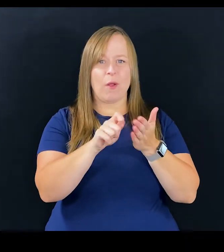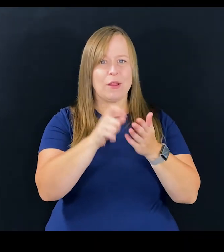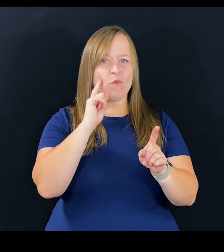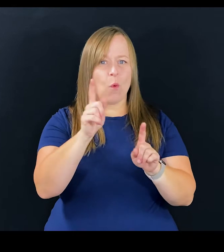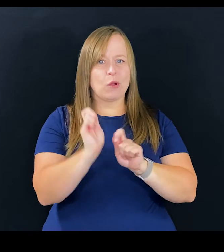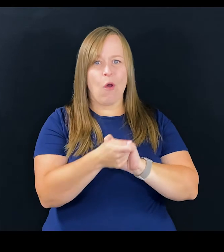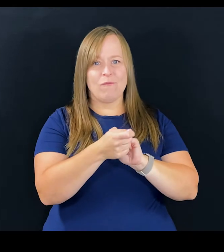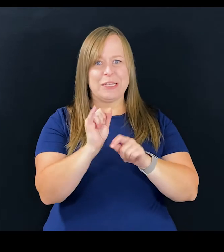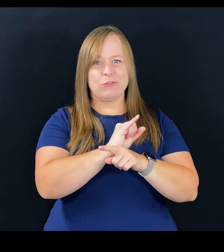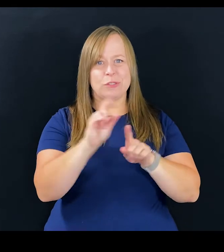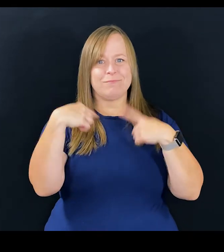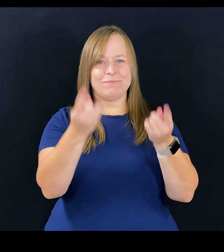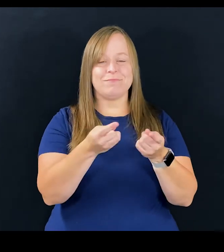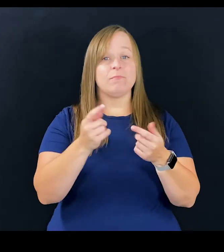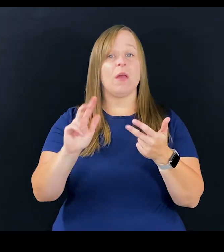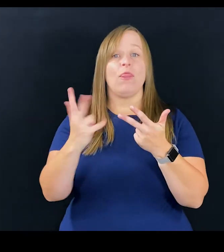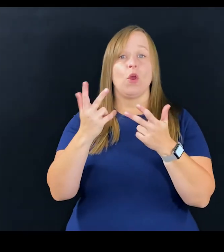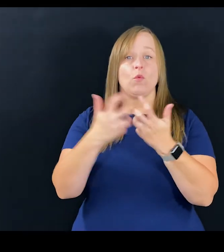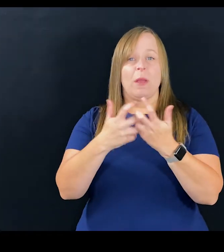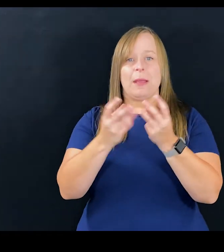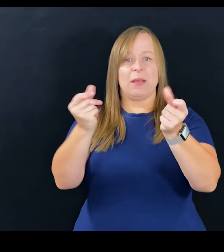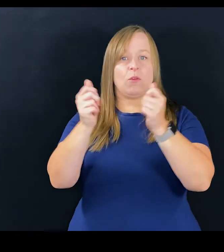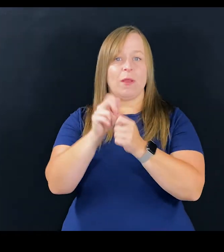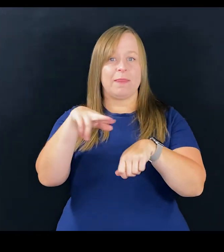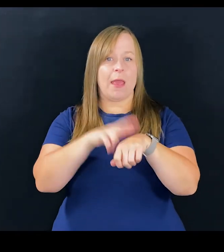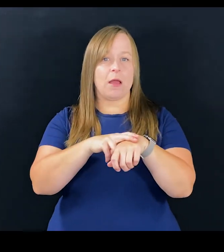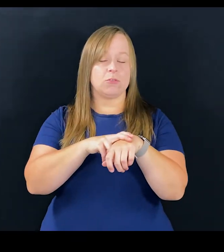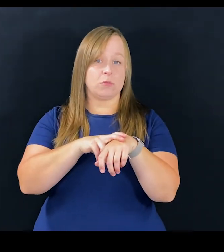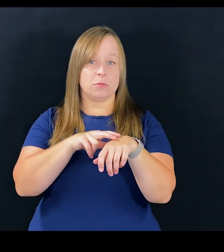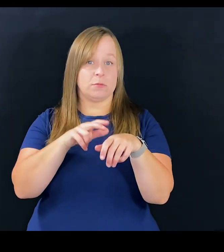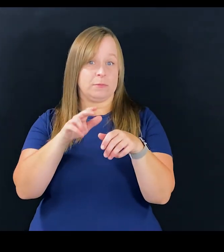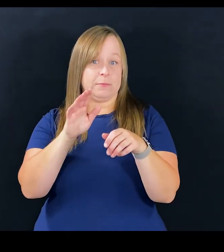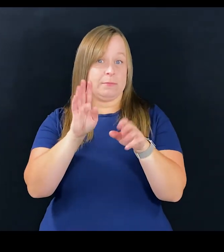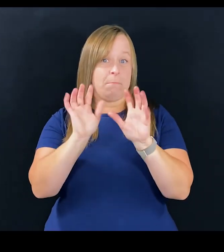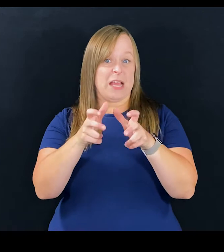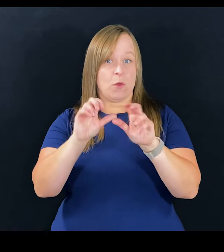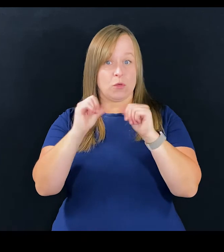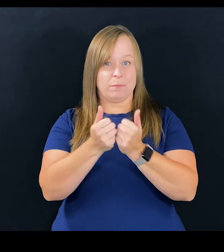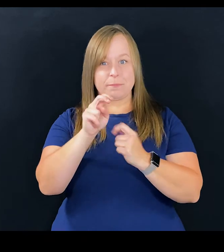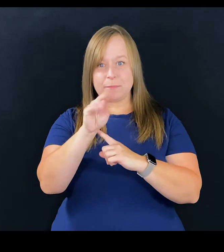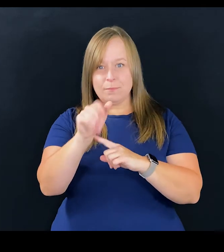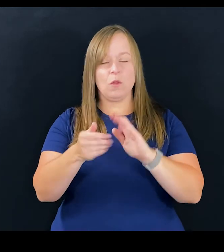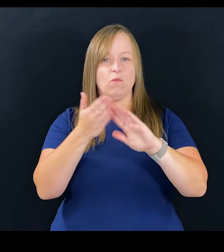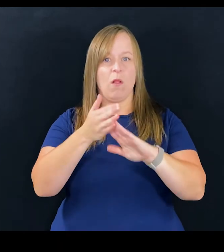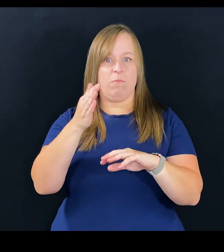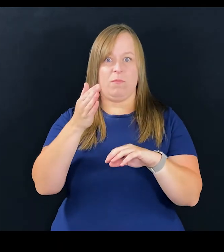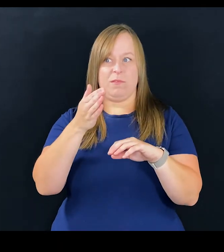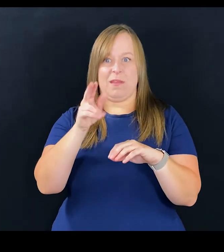writes for the golf industry. And my third roommate got a job immediately with the National Basketball Association and now runs NFL films.